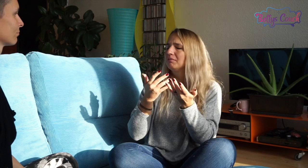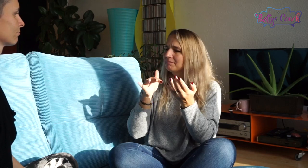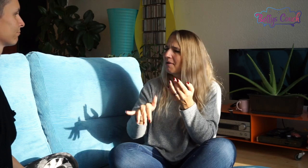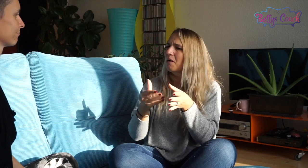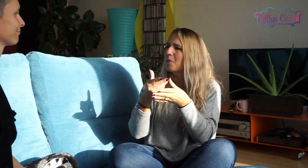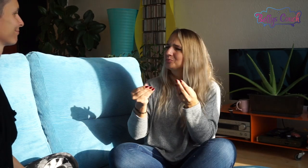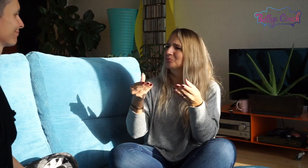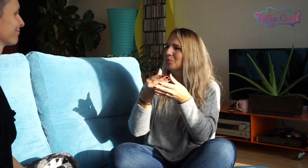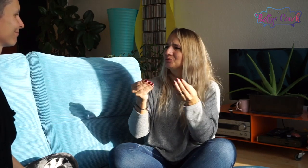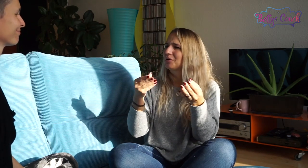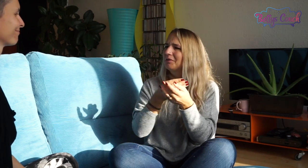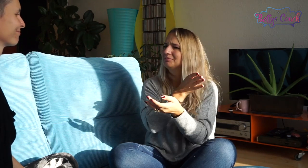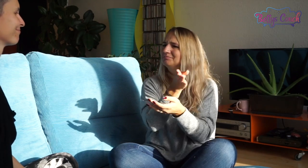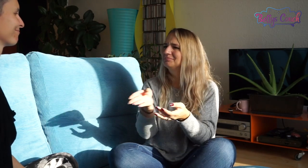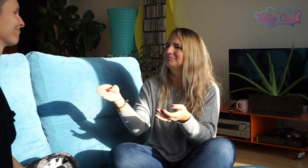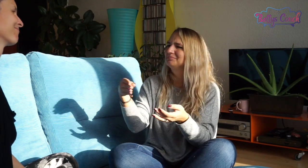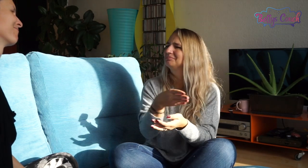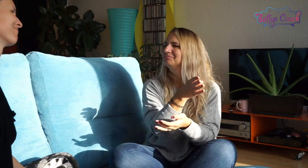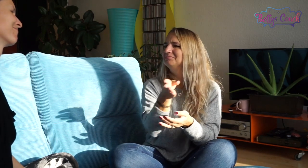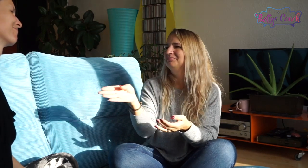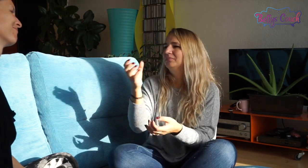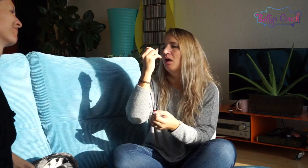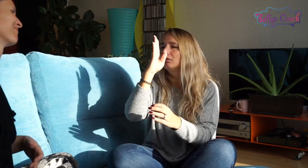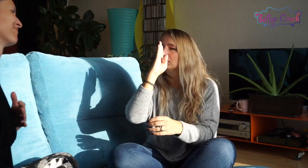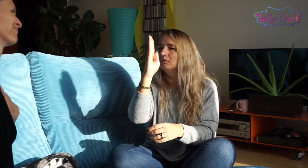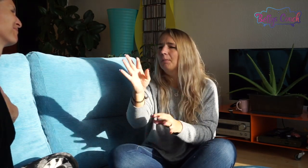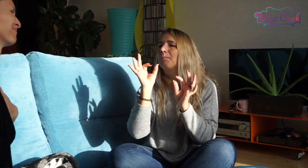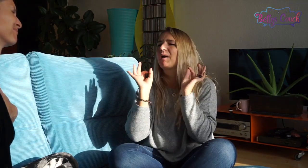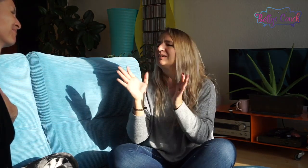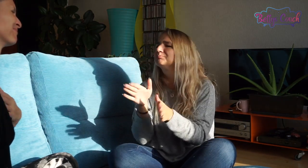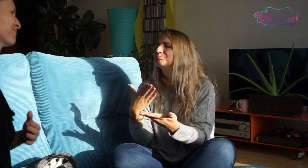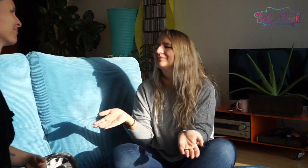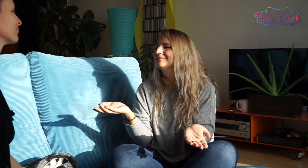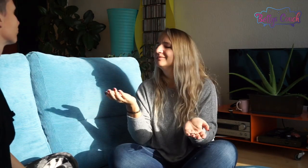There is a solution for everything and the way will be paved for me. There is no perfect way.